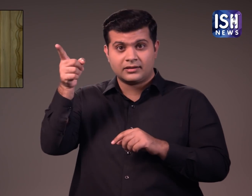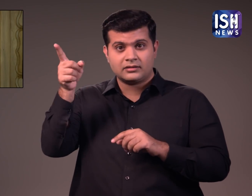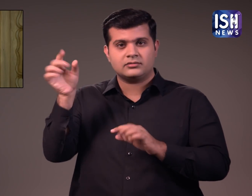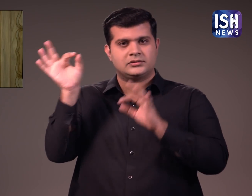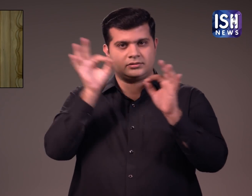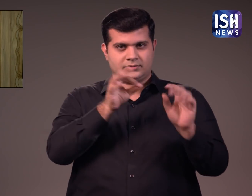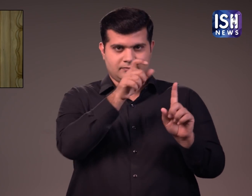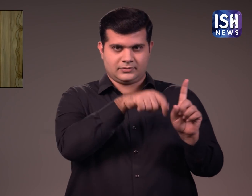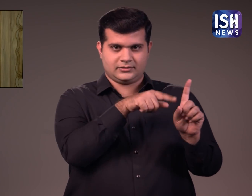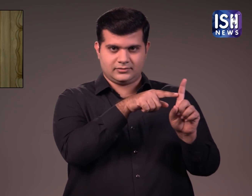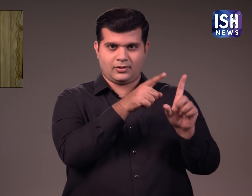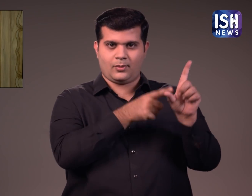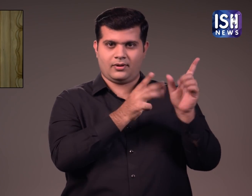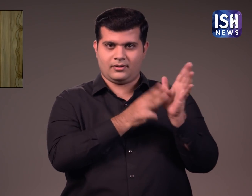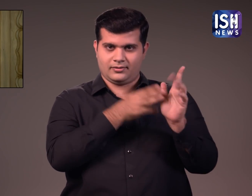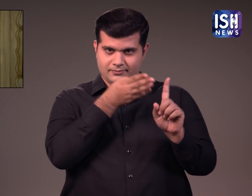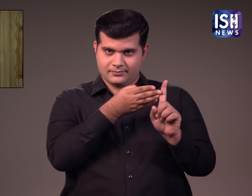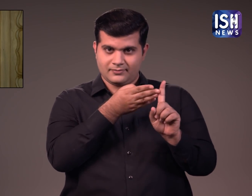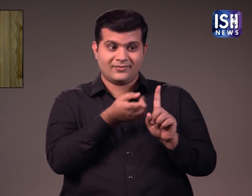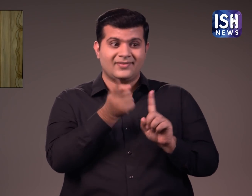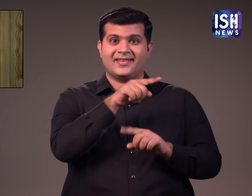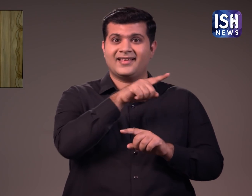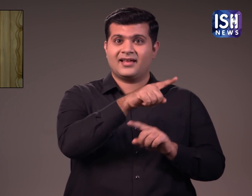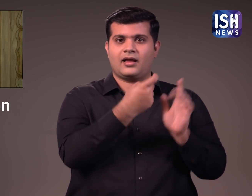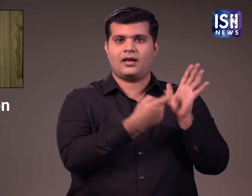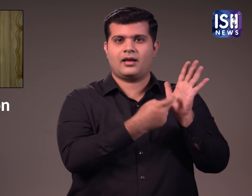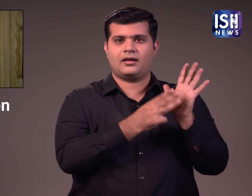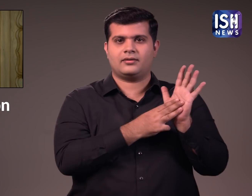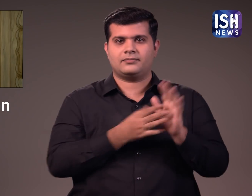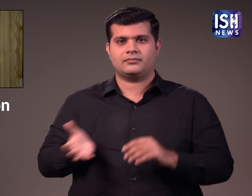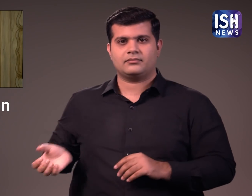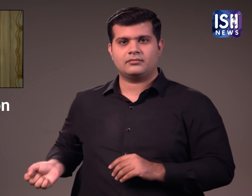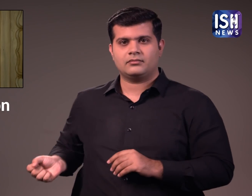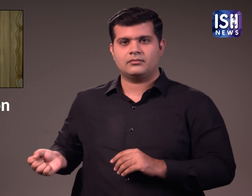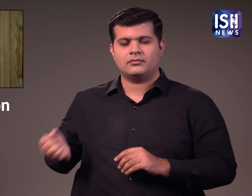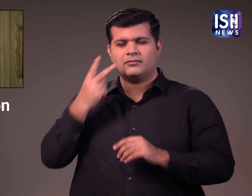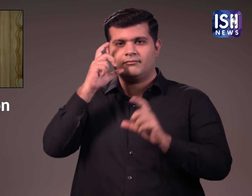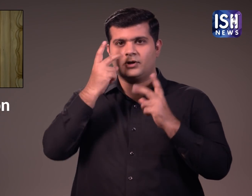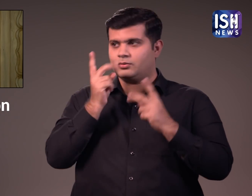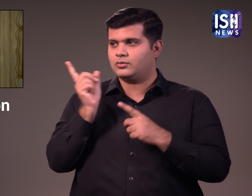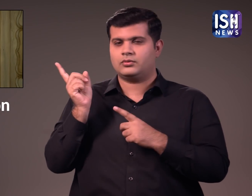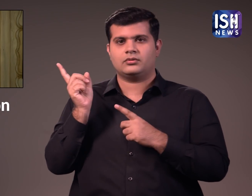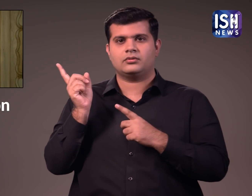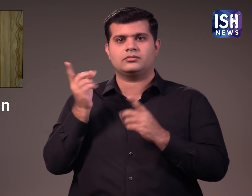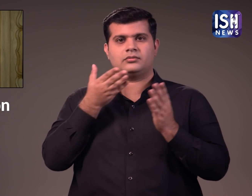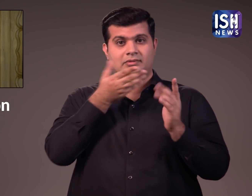This photo was based on real photo of Yasin Malik and professor Menon.